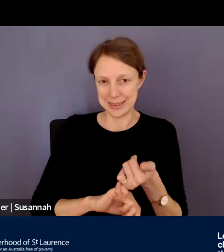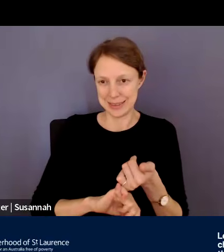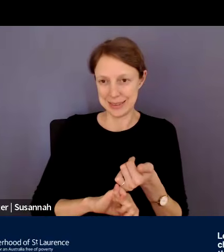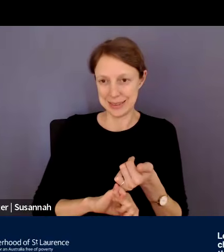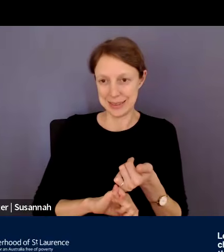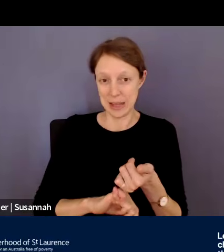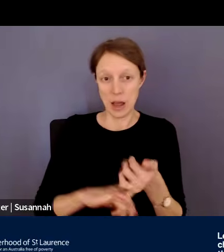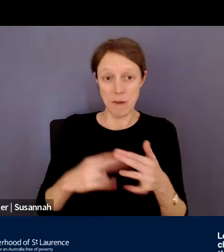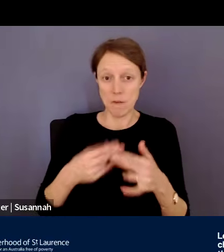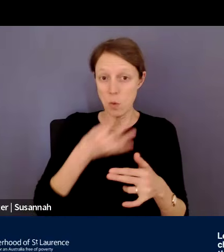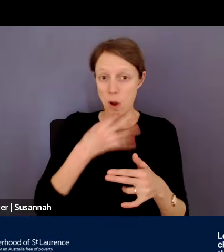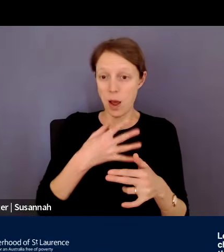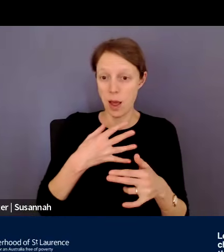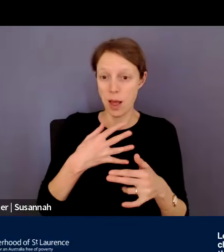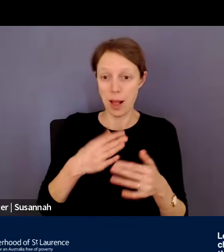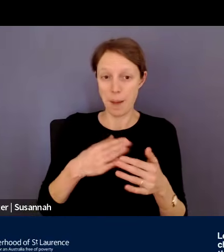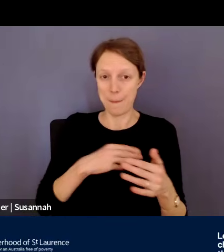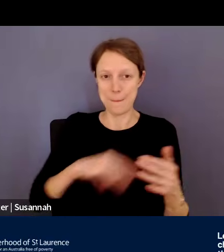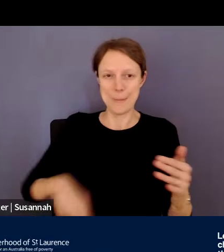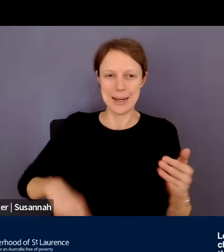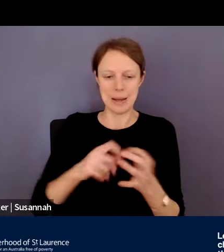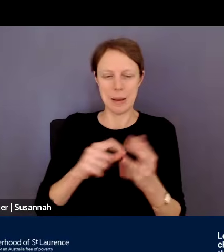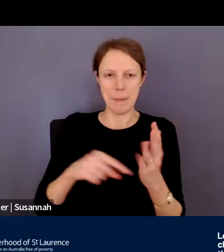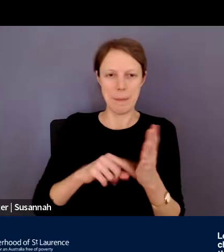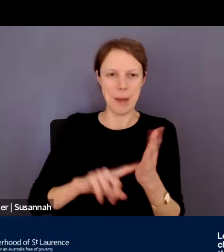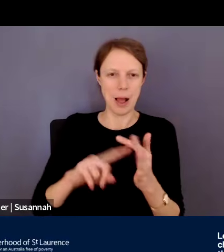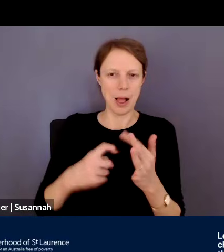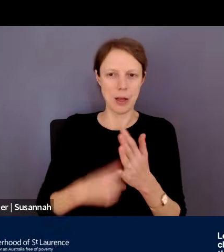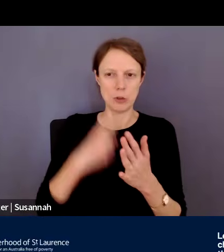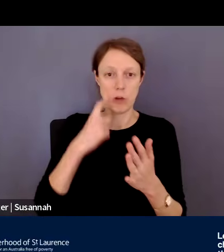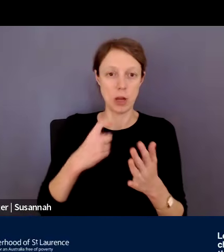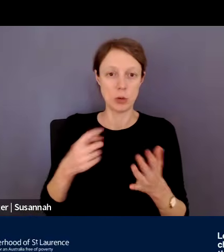bit of momentum behind Thriving Kids in August last year he was like, maybe I'll just take my